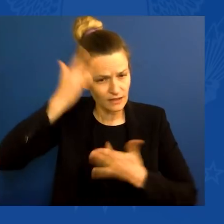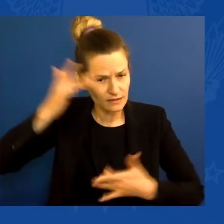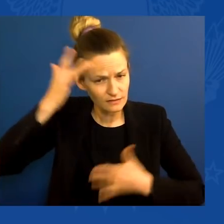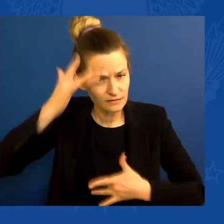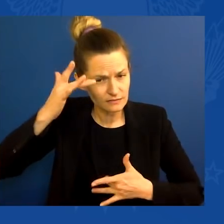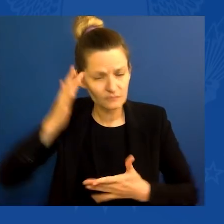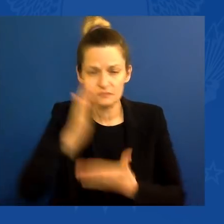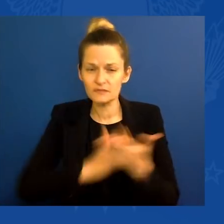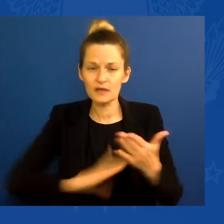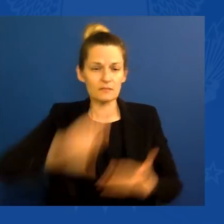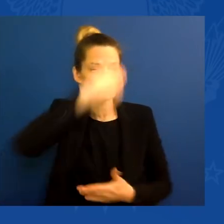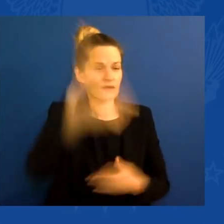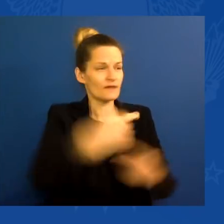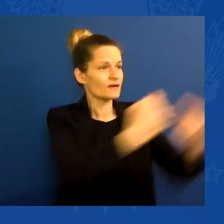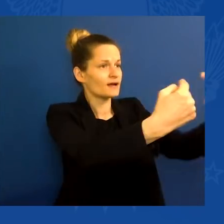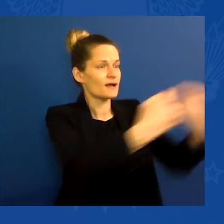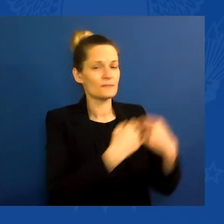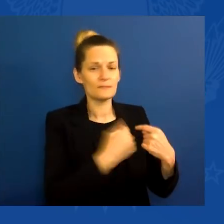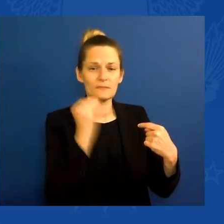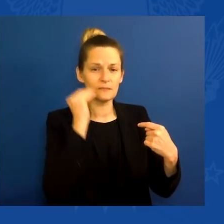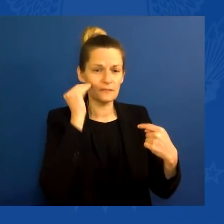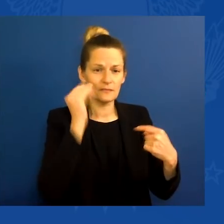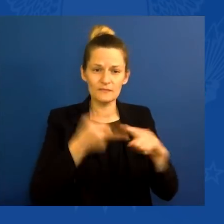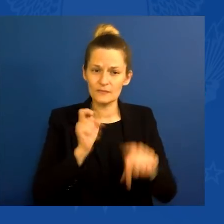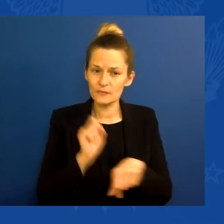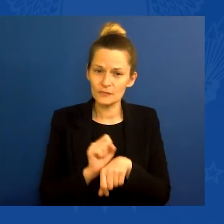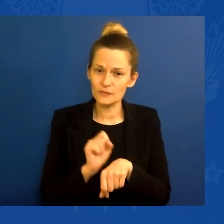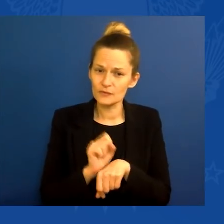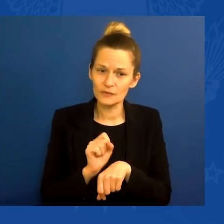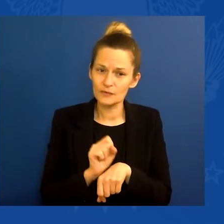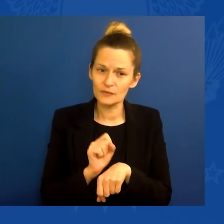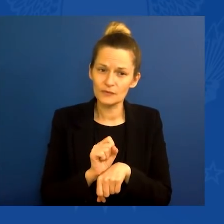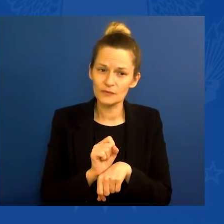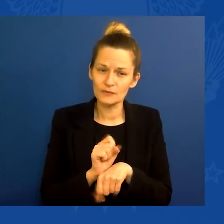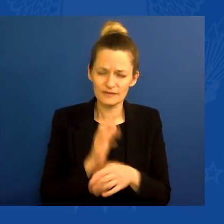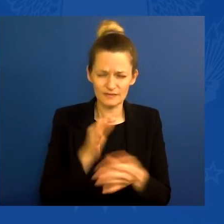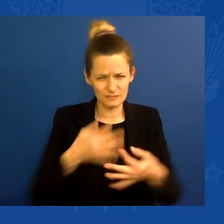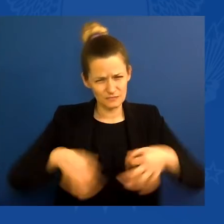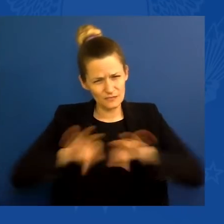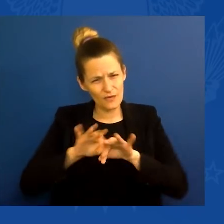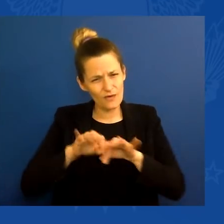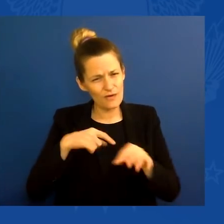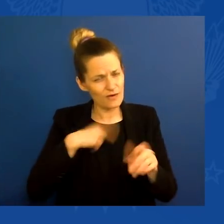Lest we never forget their families and their sacrifice, lest we never forget those who have fallen from the stresses